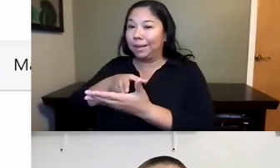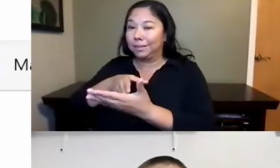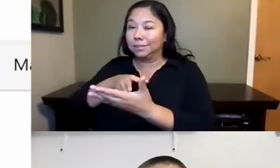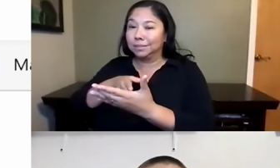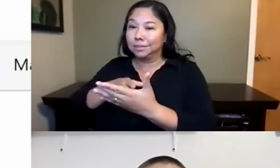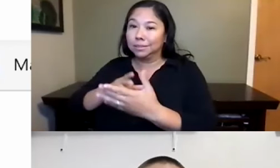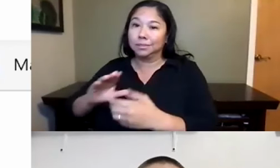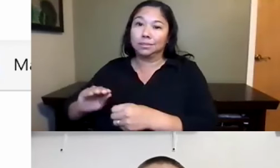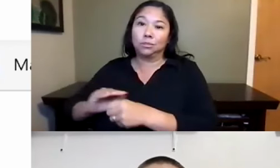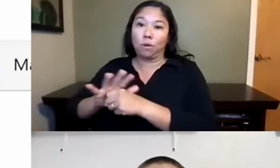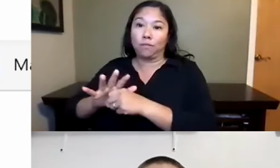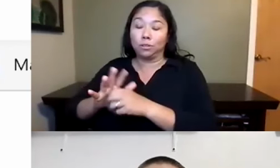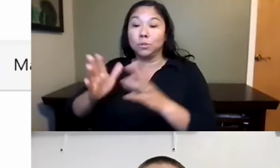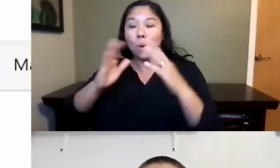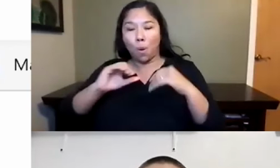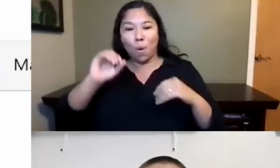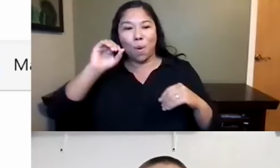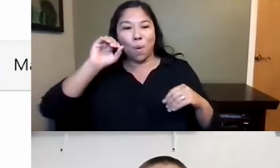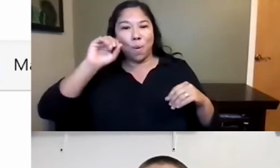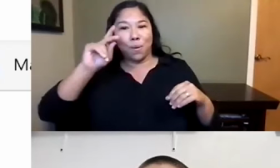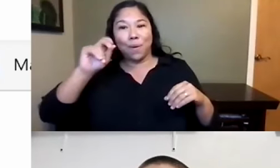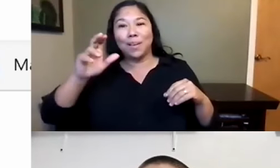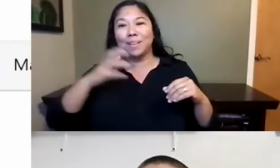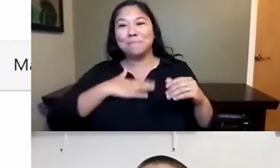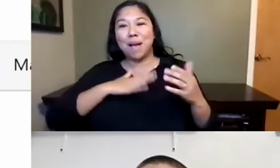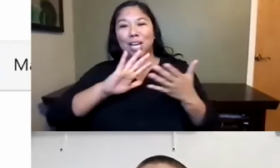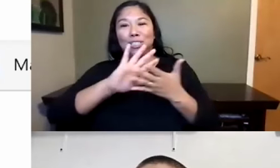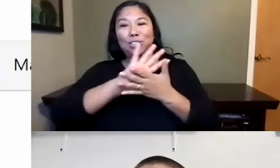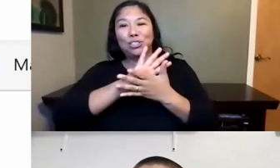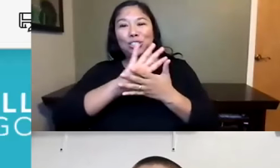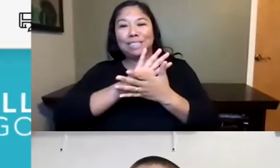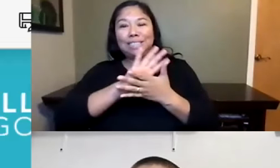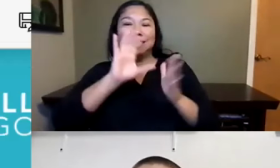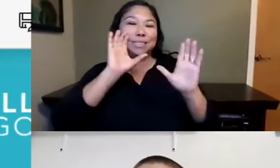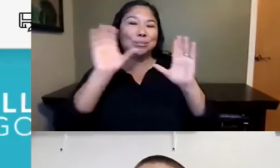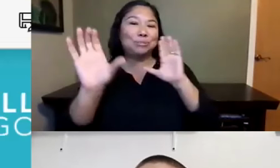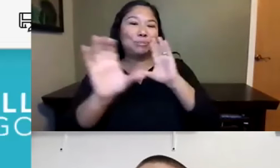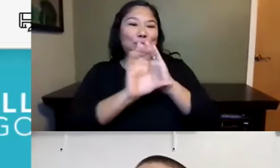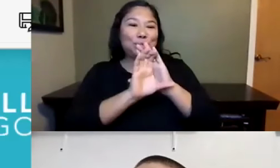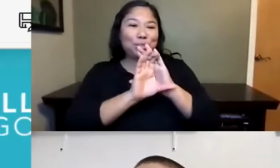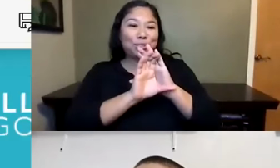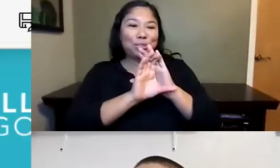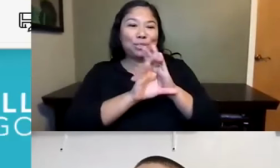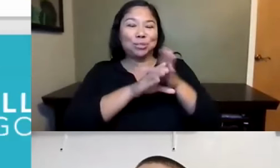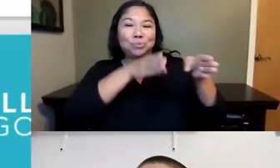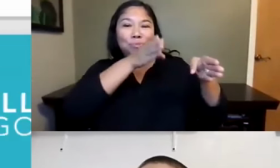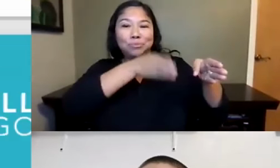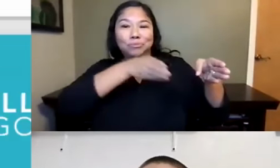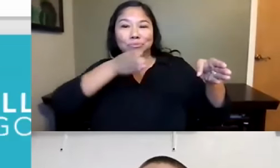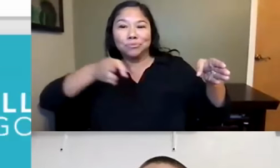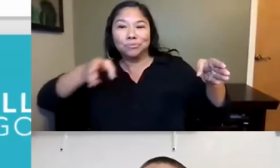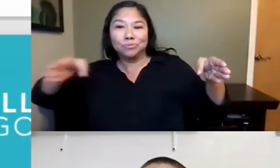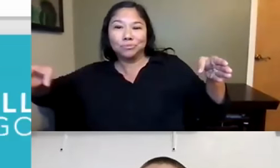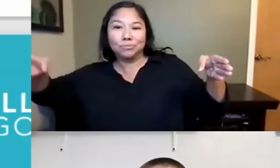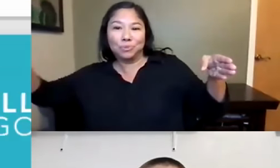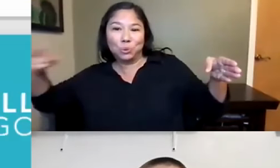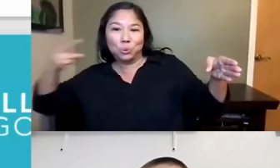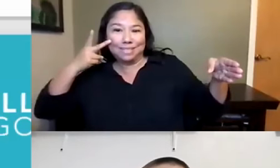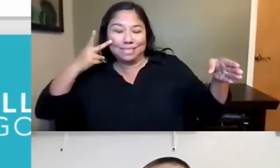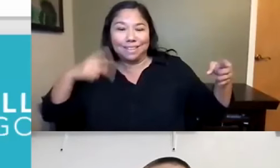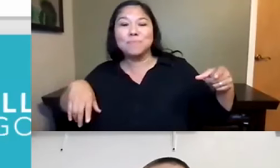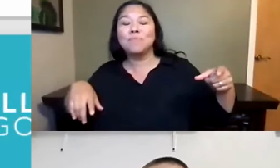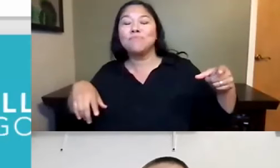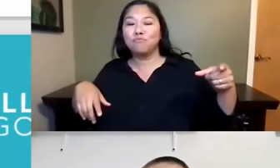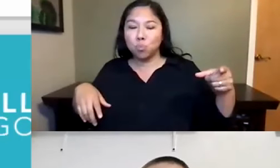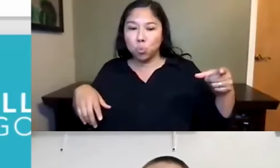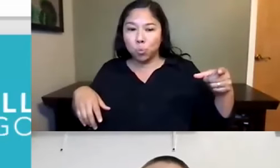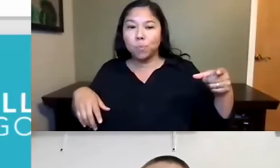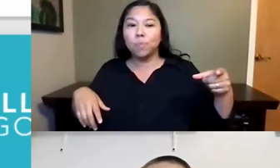[Pulls up slide] Here's the cheese! [The slices are] labeled